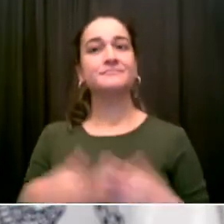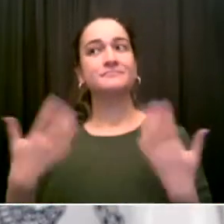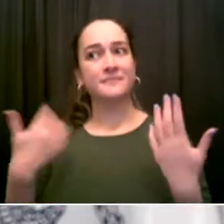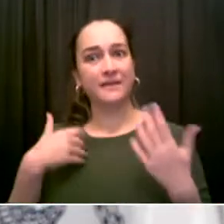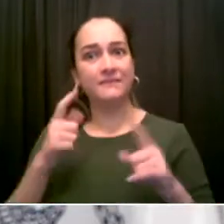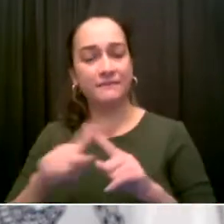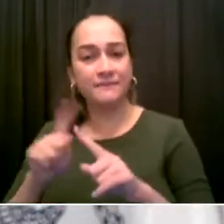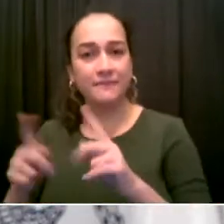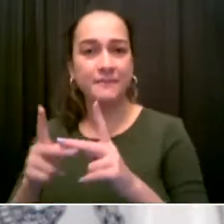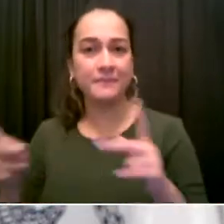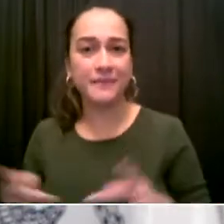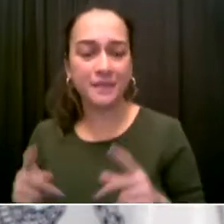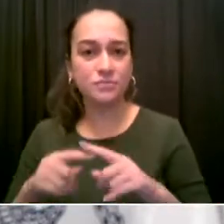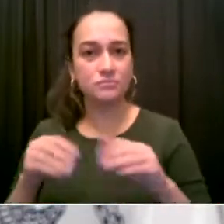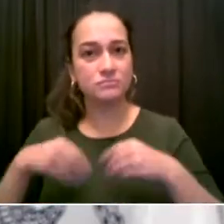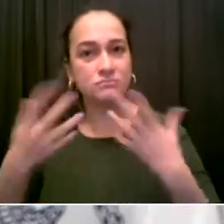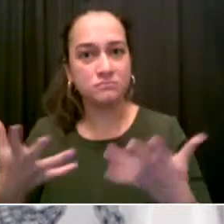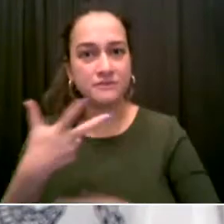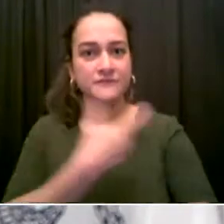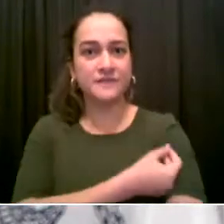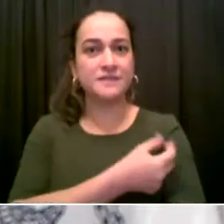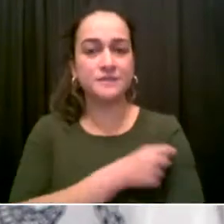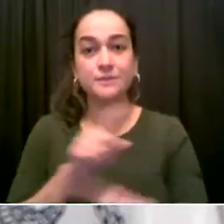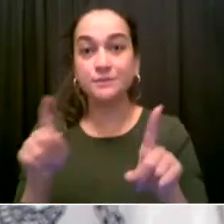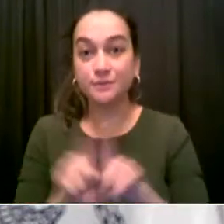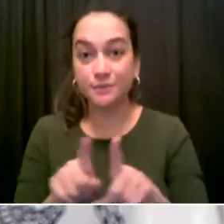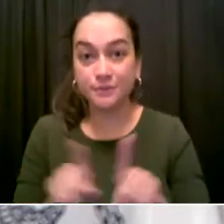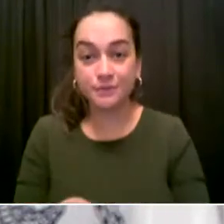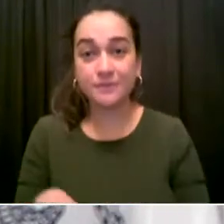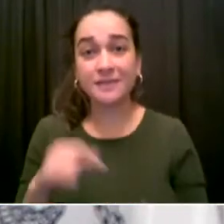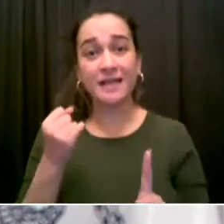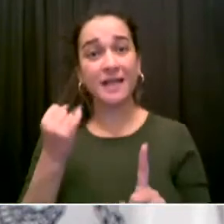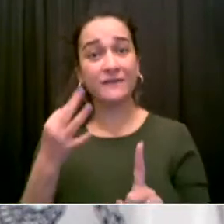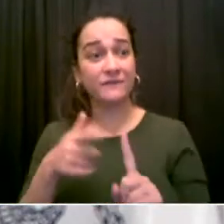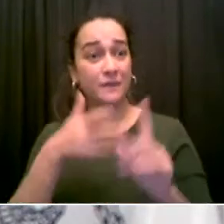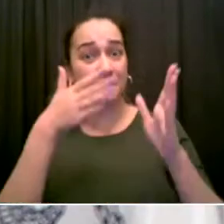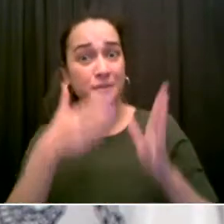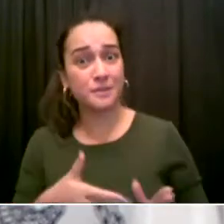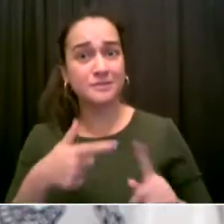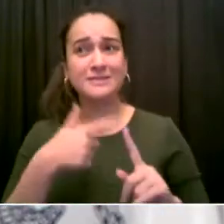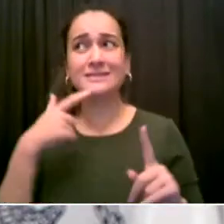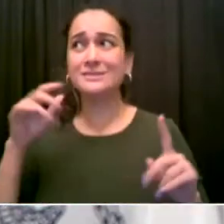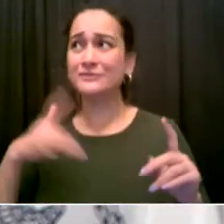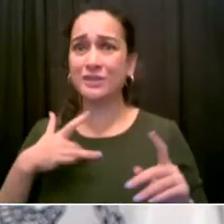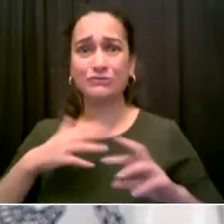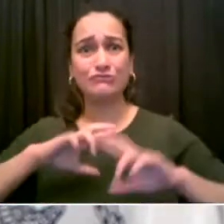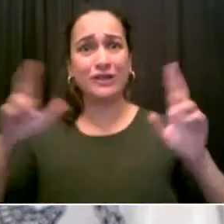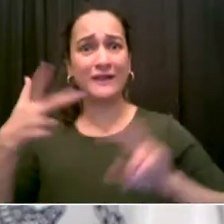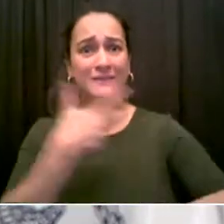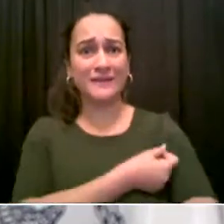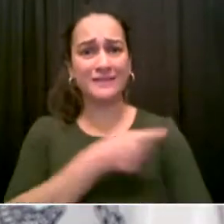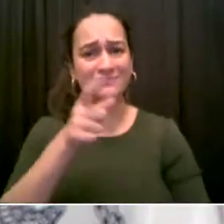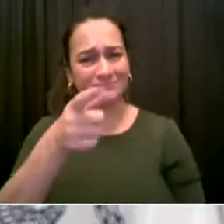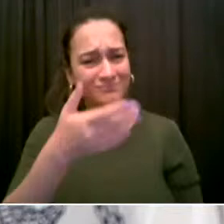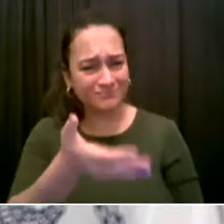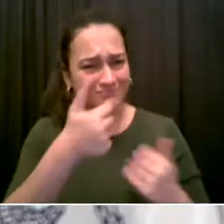OF THAT STUFF. IT IS FOLKS NOKCKING AT THE DOOR WITH iPAD READY. BRINGING